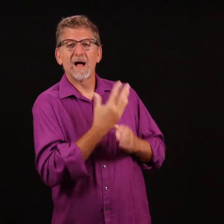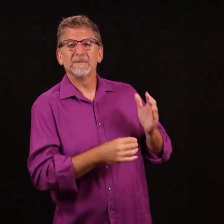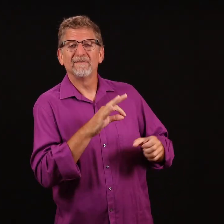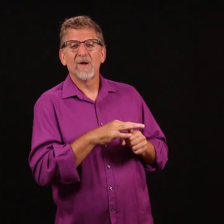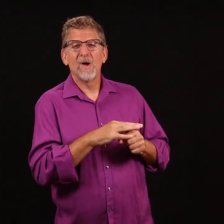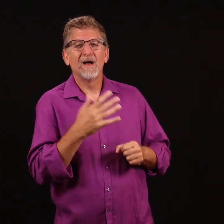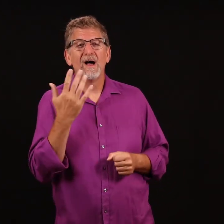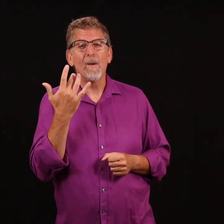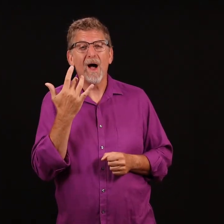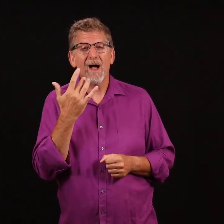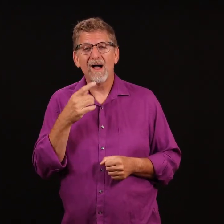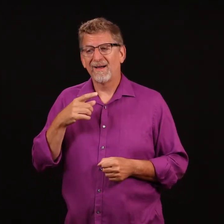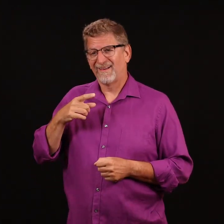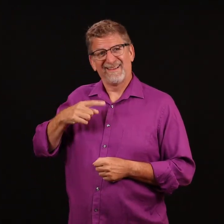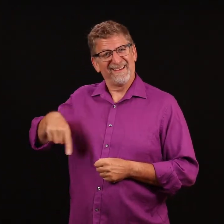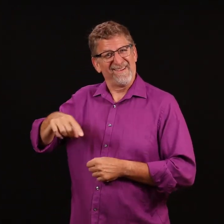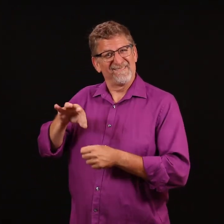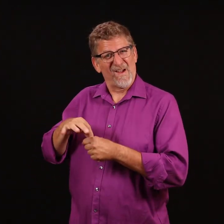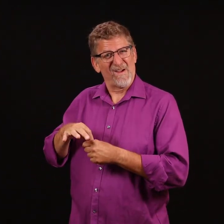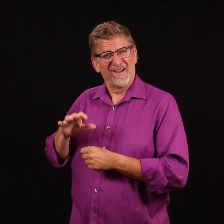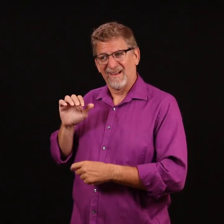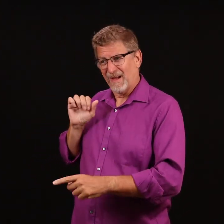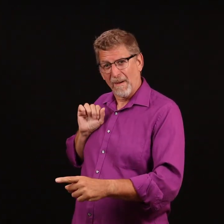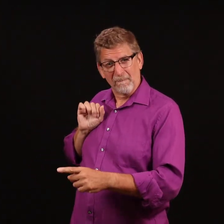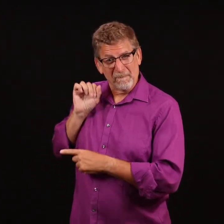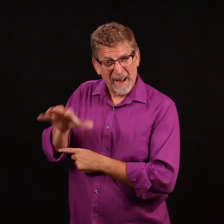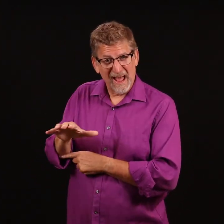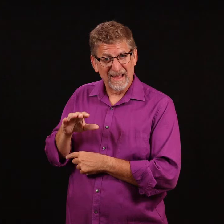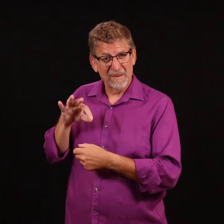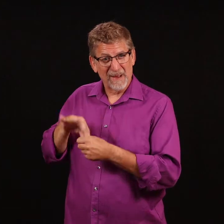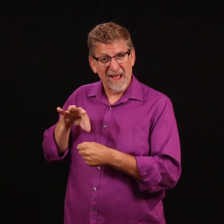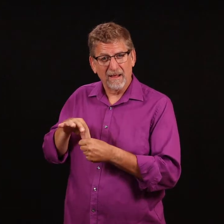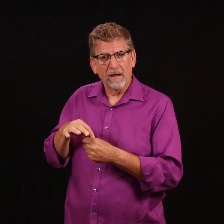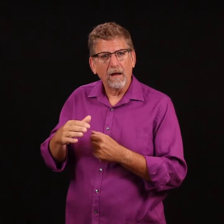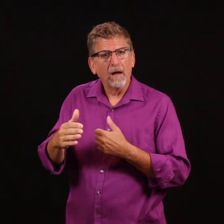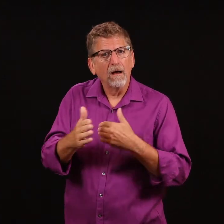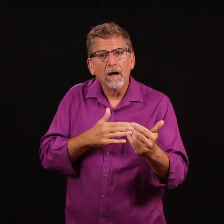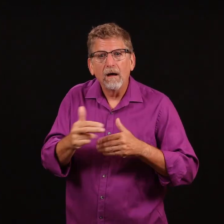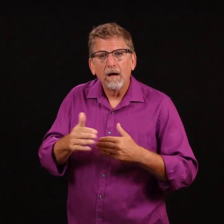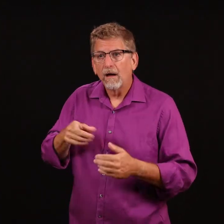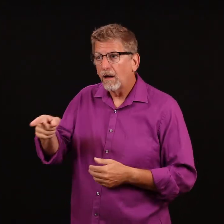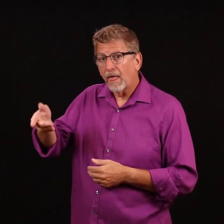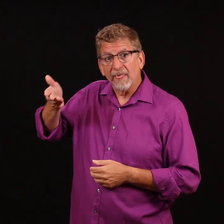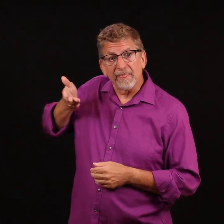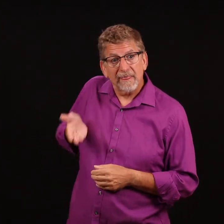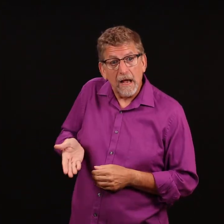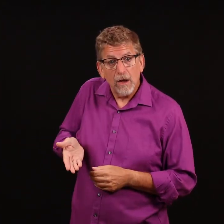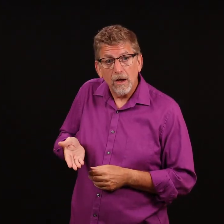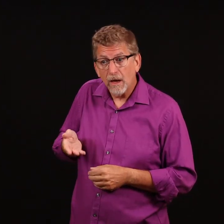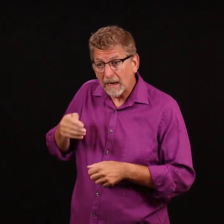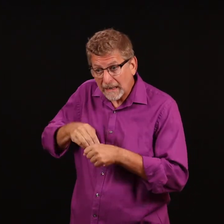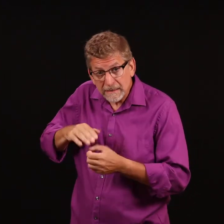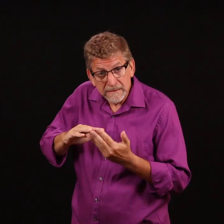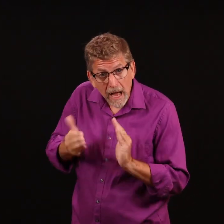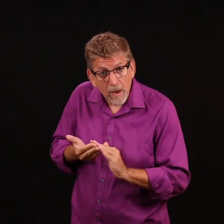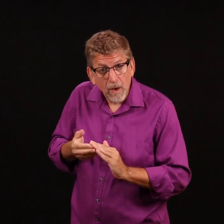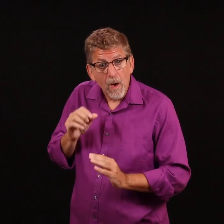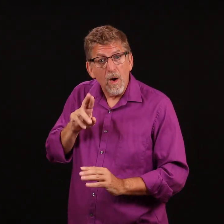an absentee ballot, because voters mail their absentee ballot whether they are in town